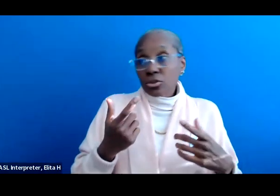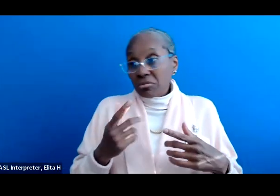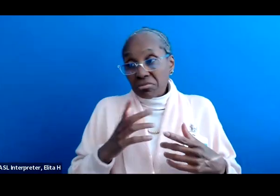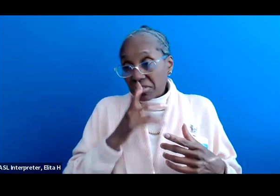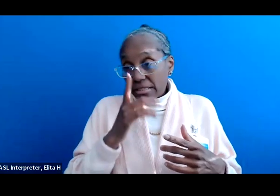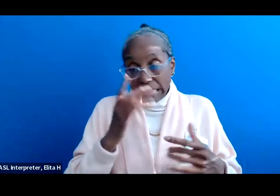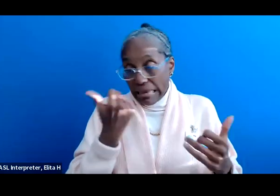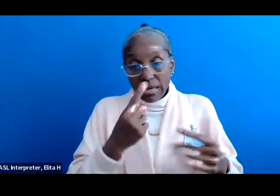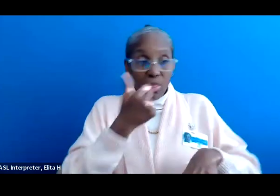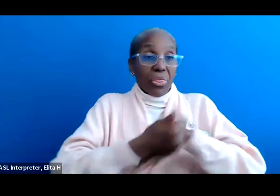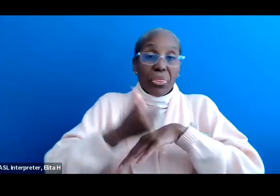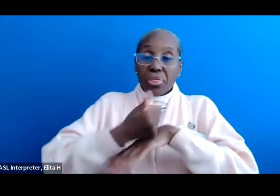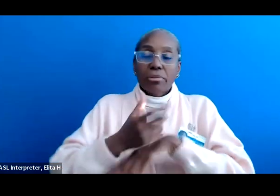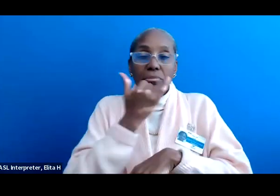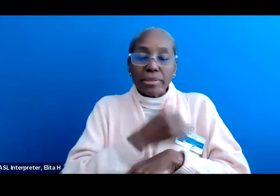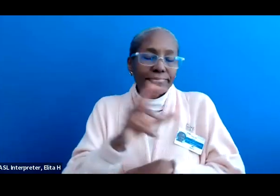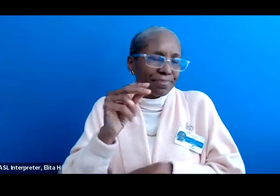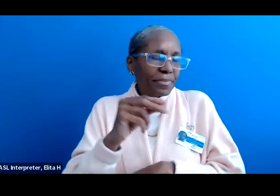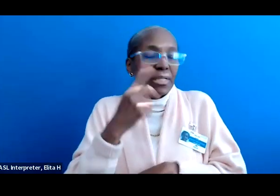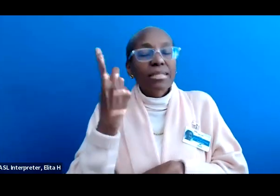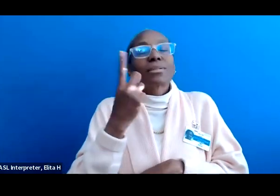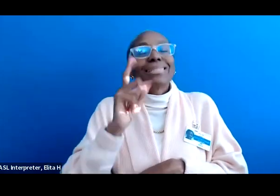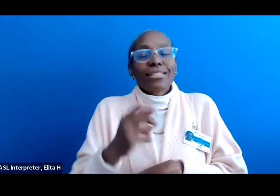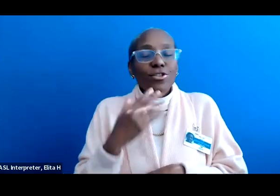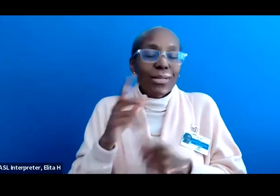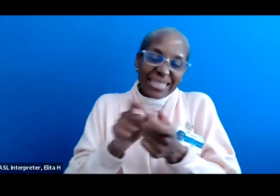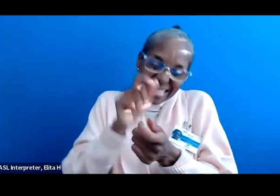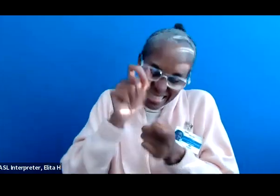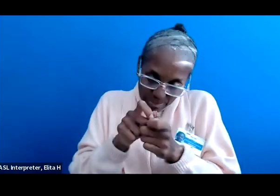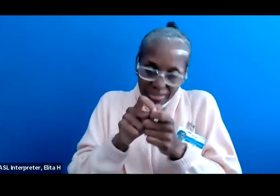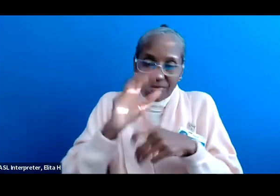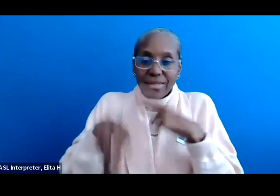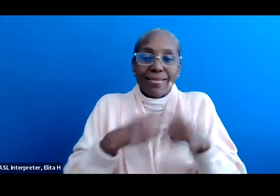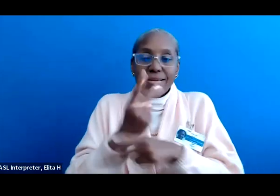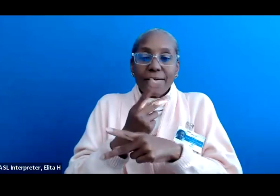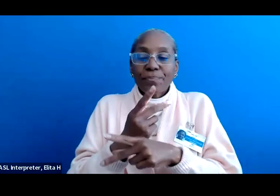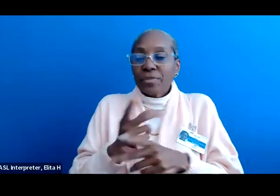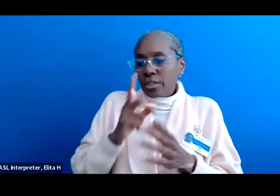It was because people didn't know that it needs to be a certain way. So be sure and check your seating equipment.